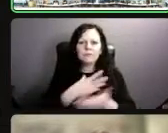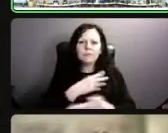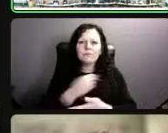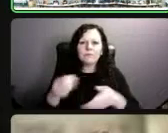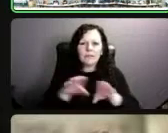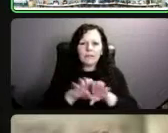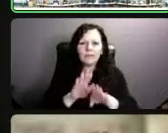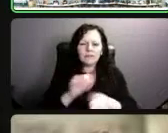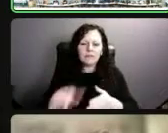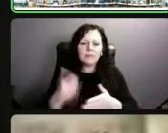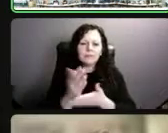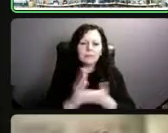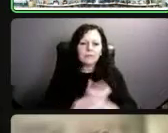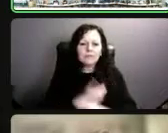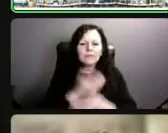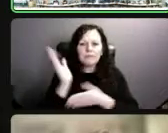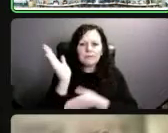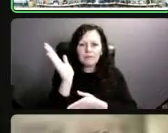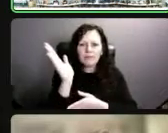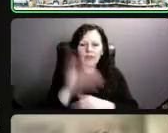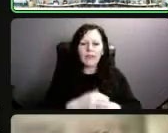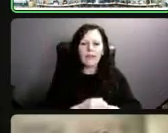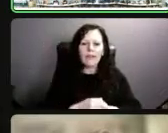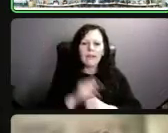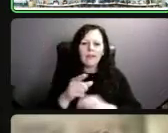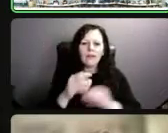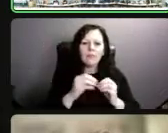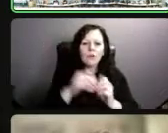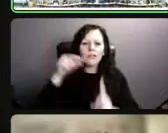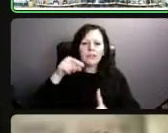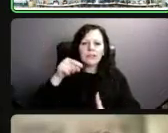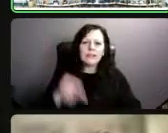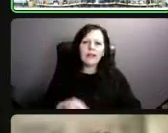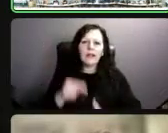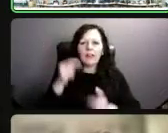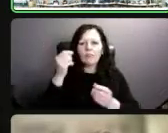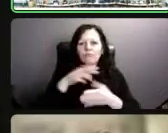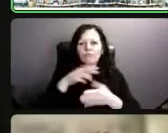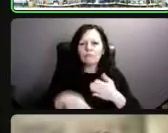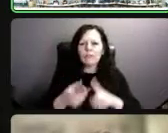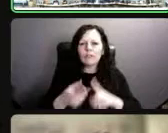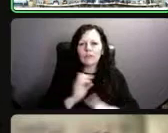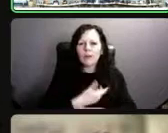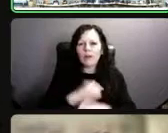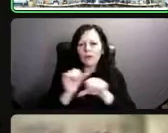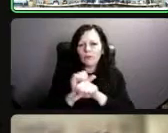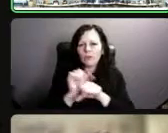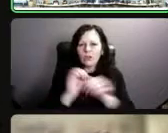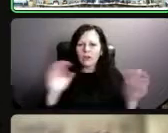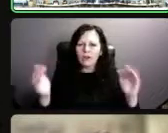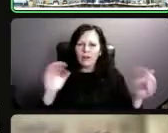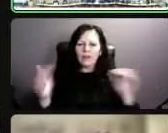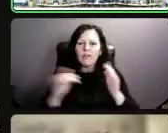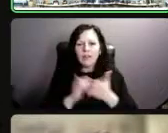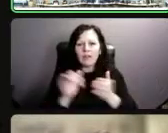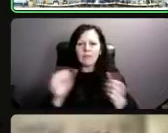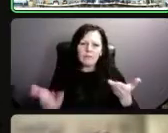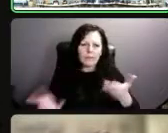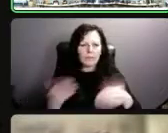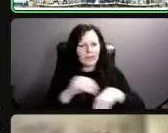PRIOR DISCUSSION.